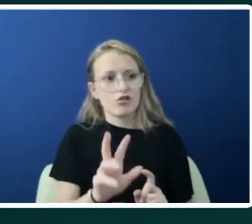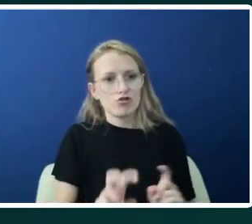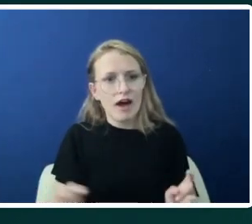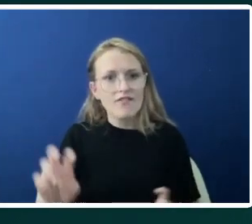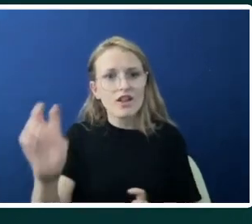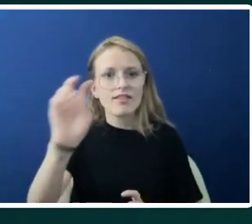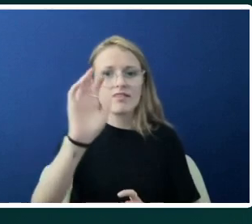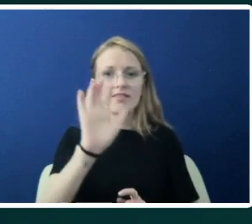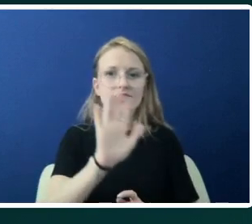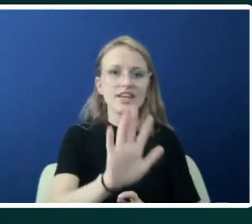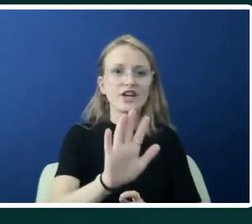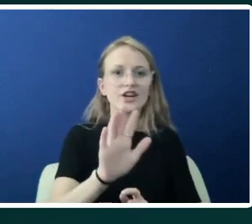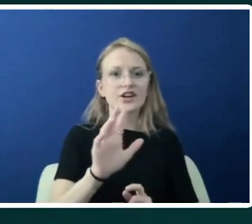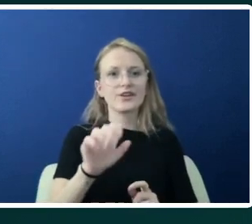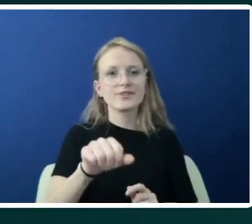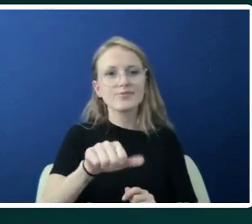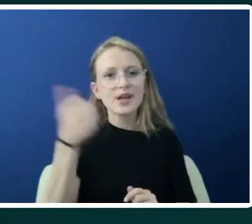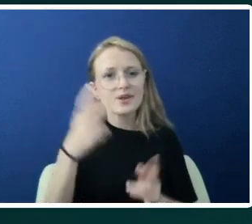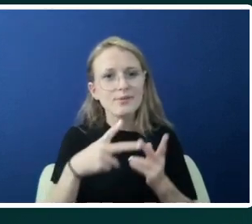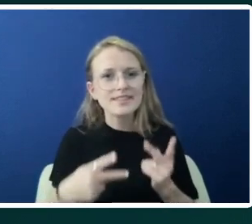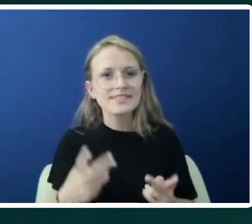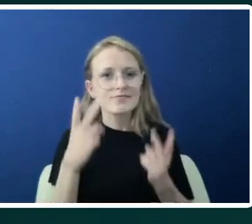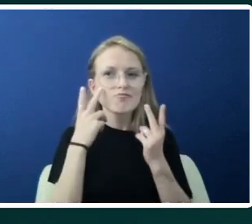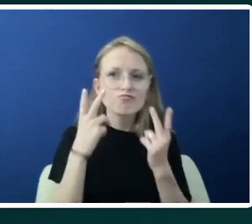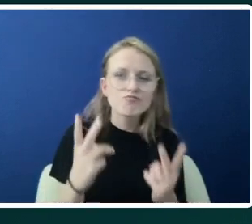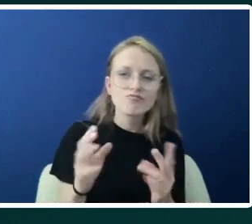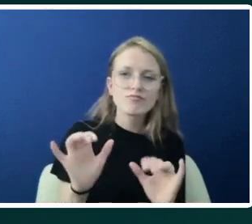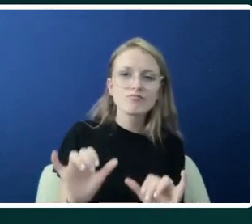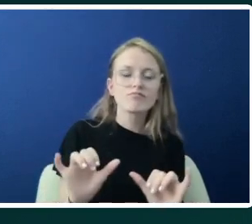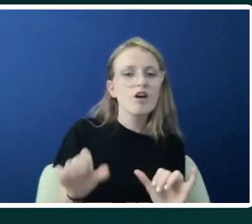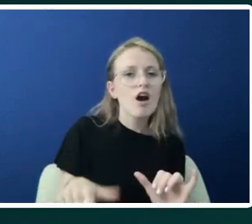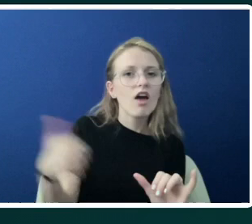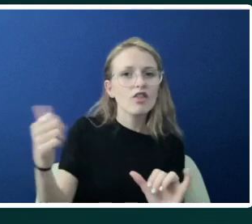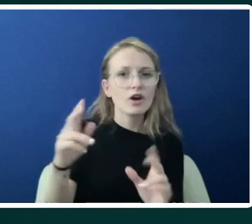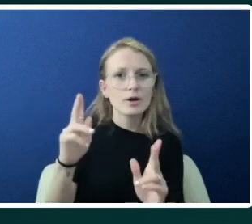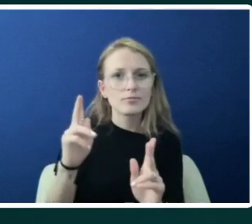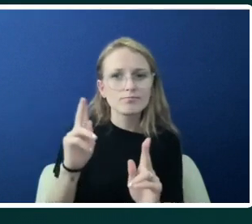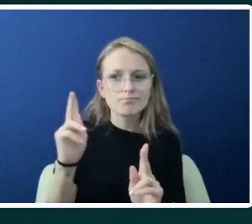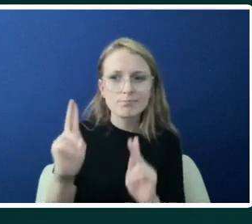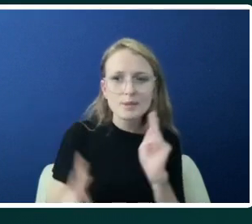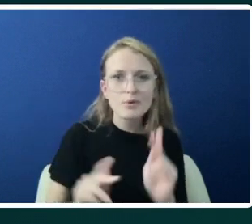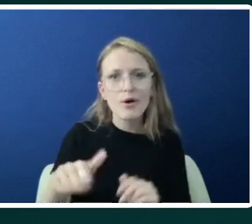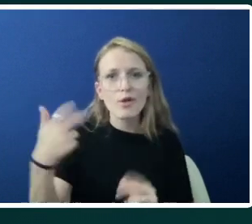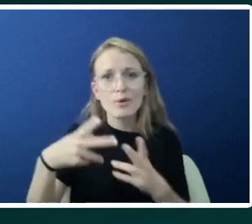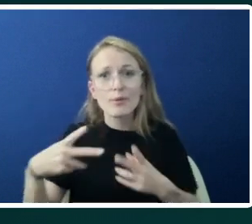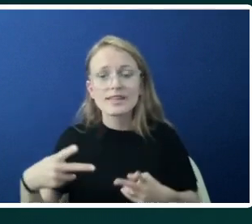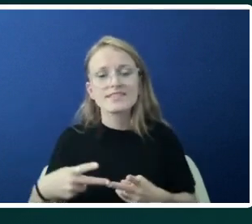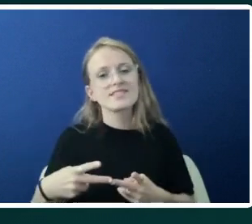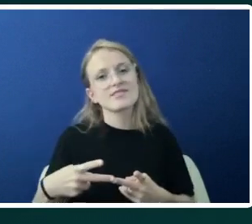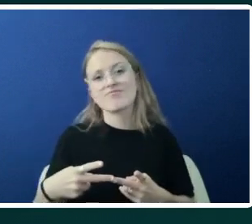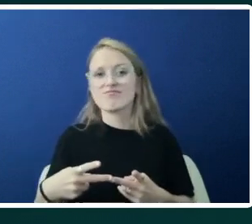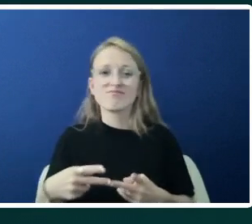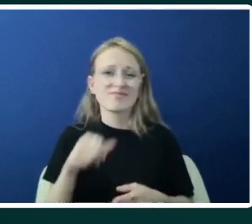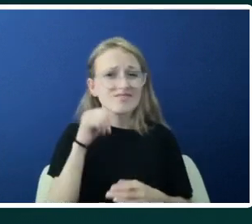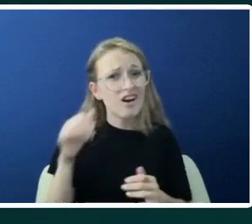know, going elsewhere and seeing other places and other people, it's not as common for my students.